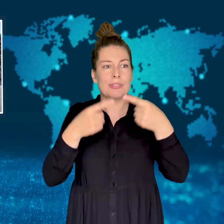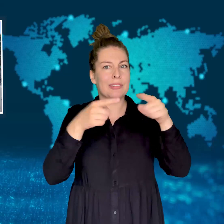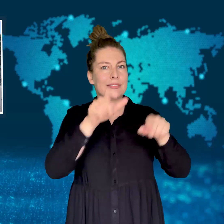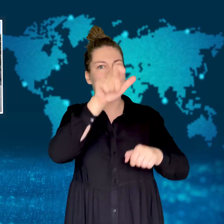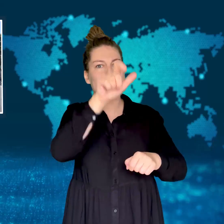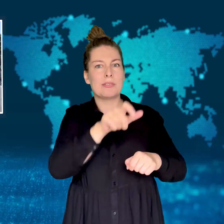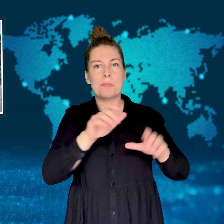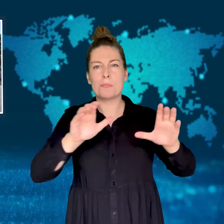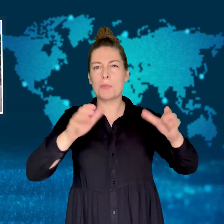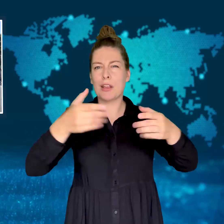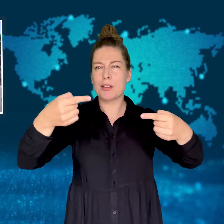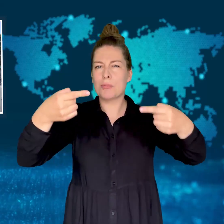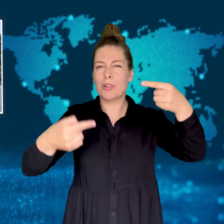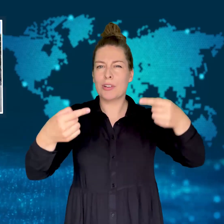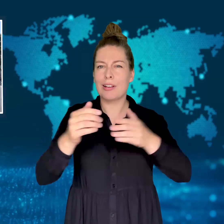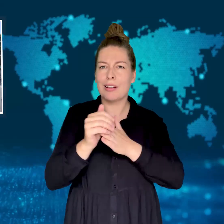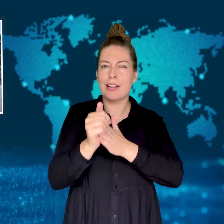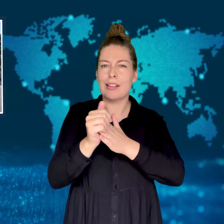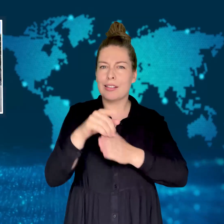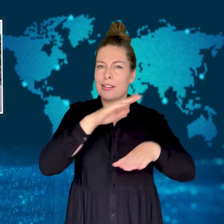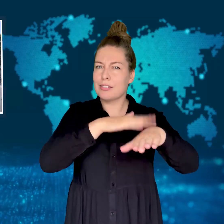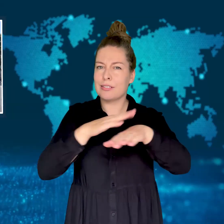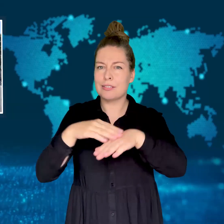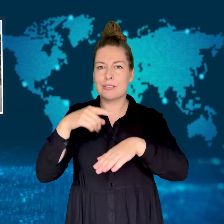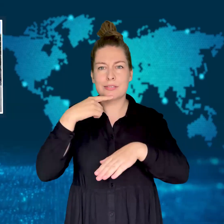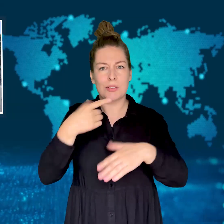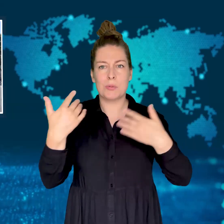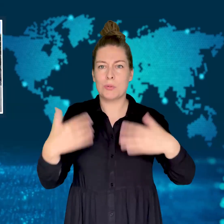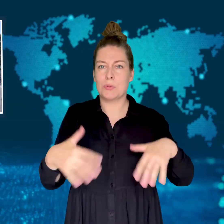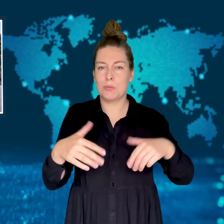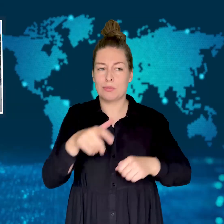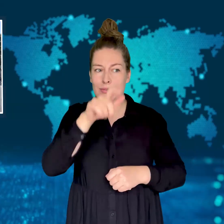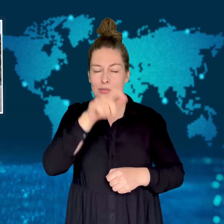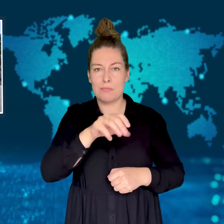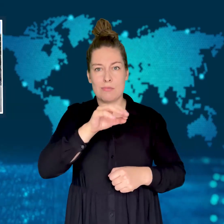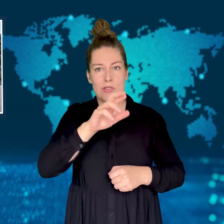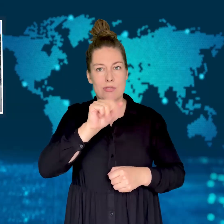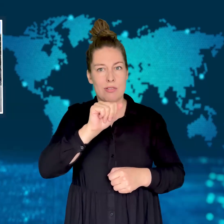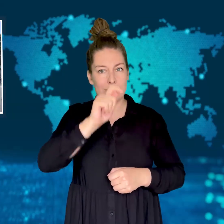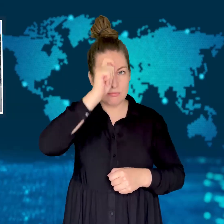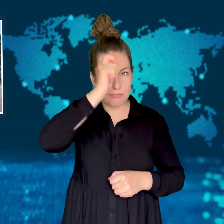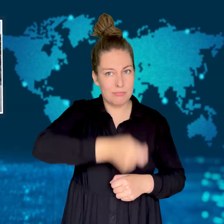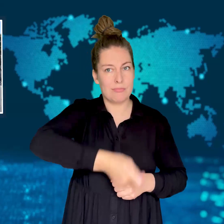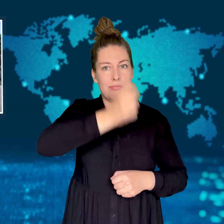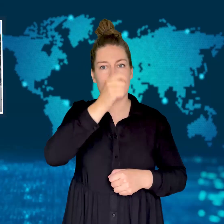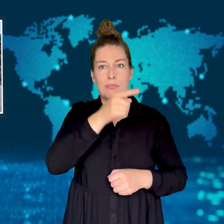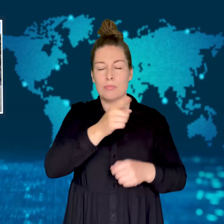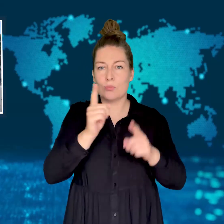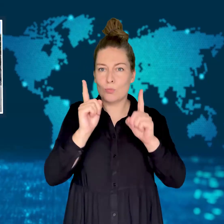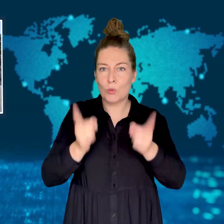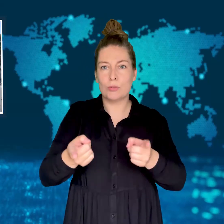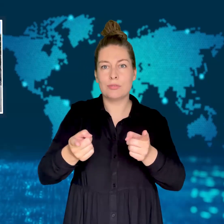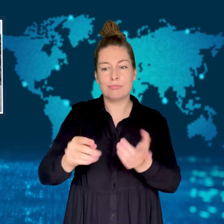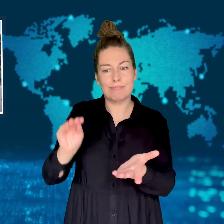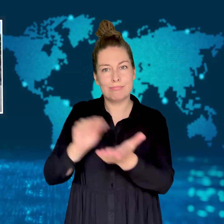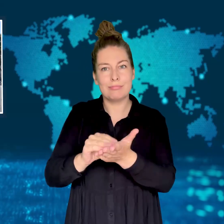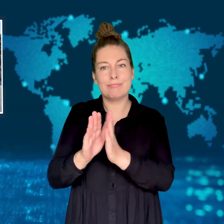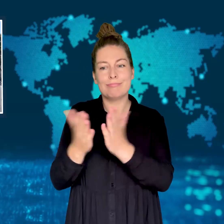Another party leader in the state said Mora "deserved to